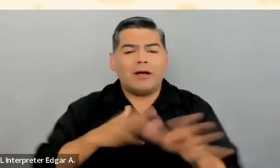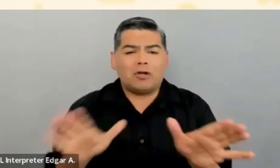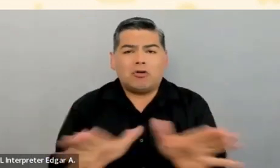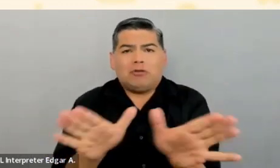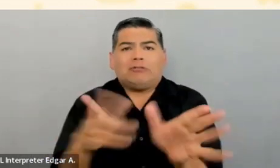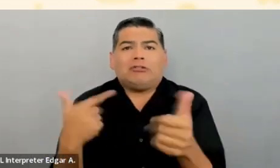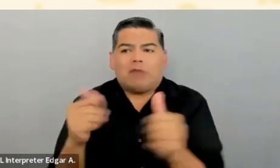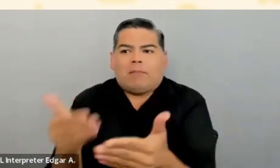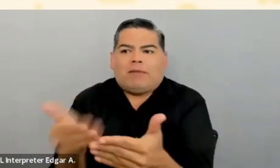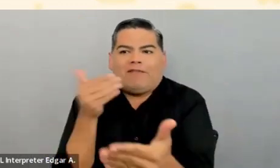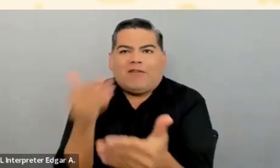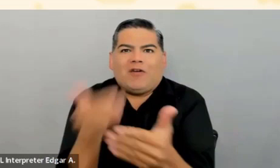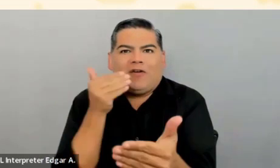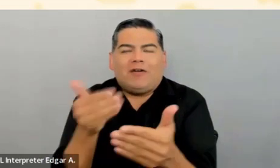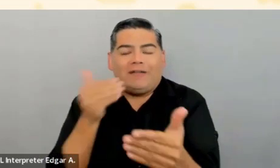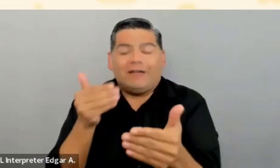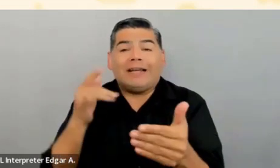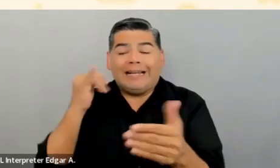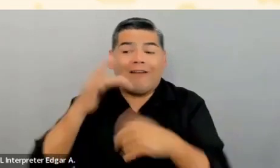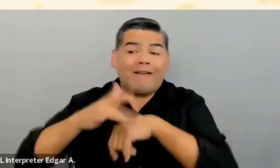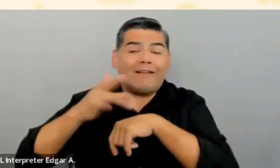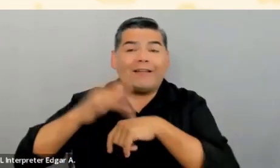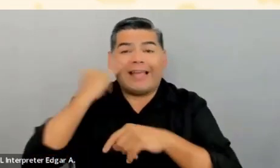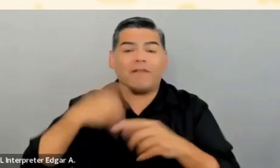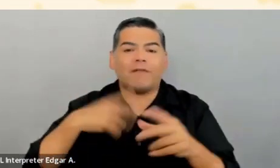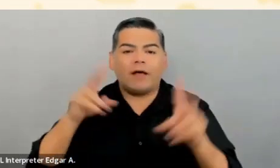And so when possible, if my theme can handle the accessibility for me,